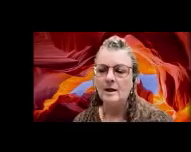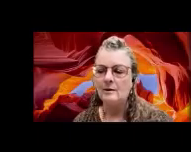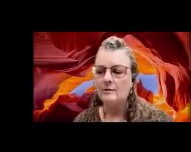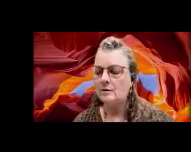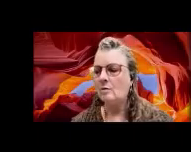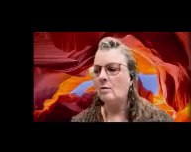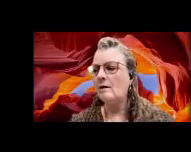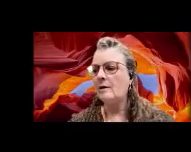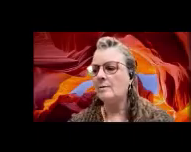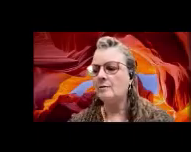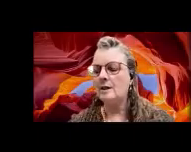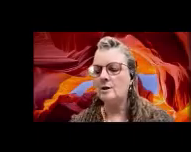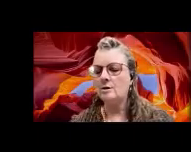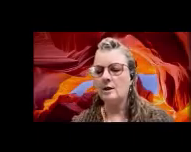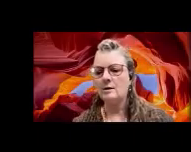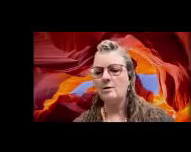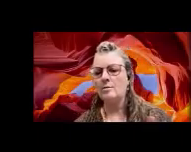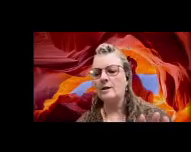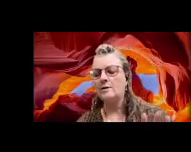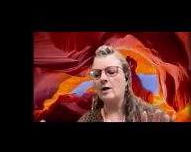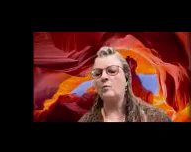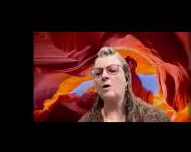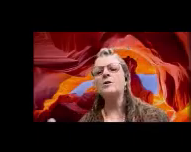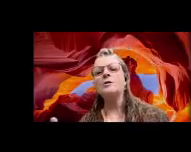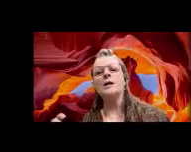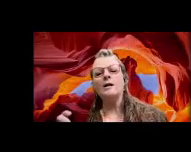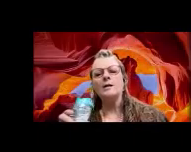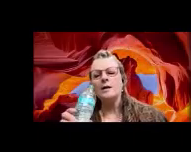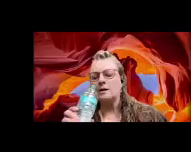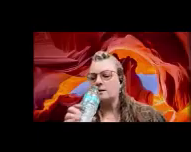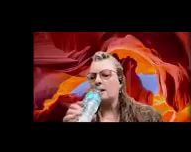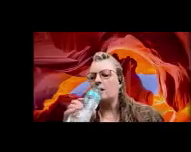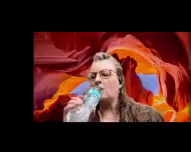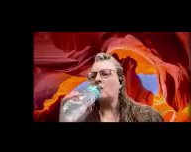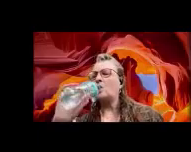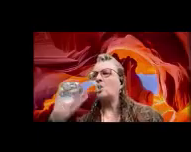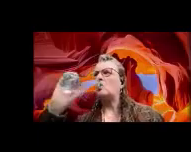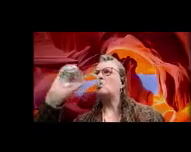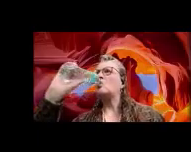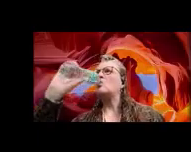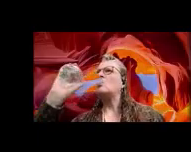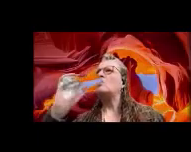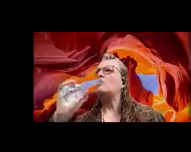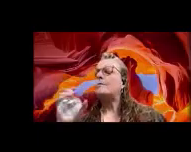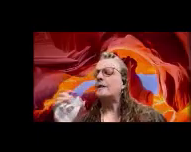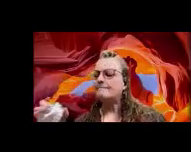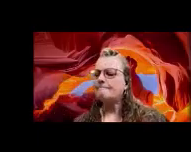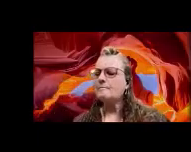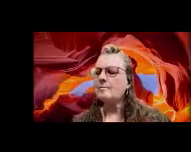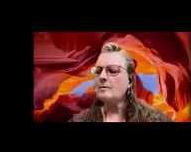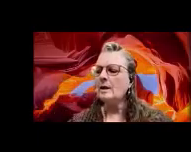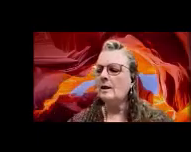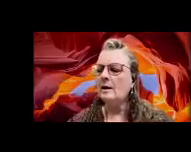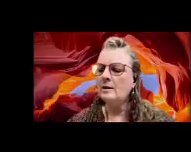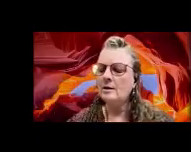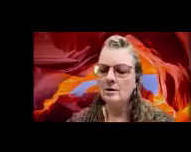And if you do a one off observation, you're like, No, her place. Great. Watch her again the next day, and you'll